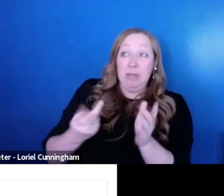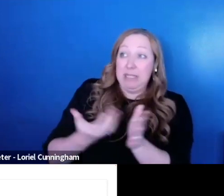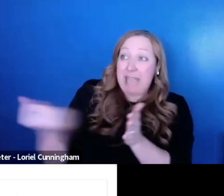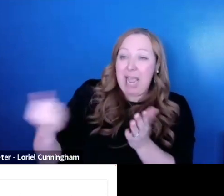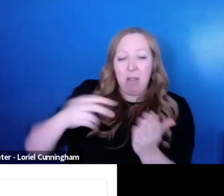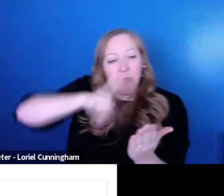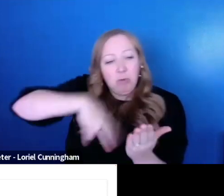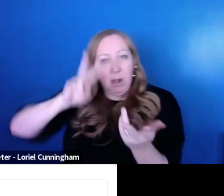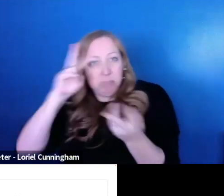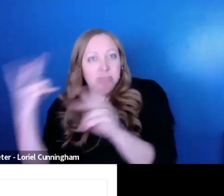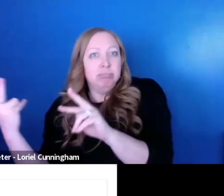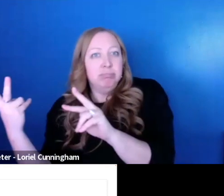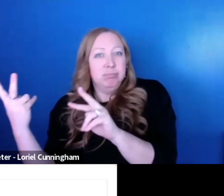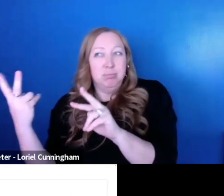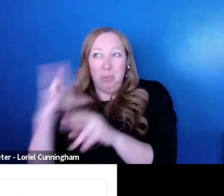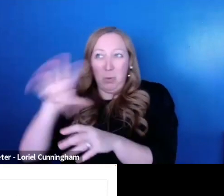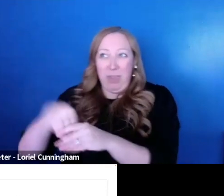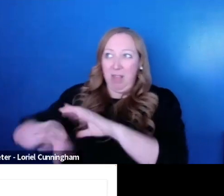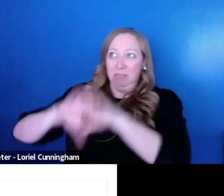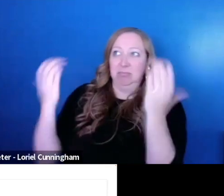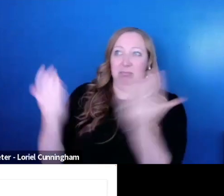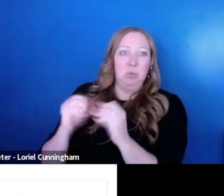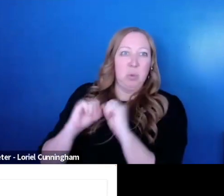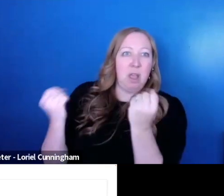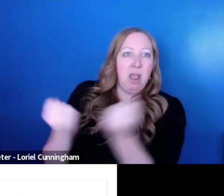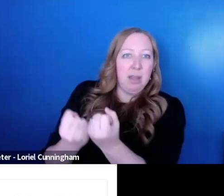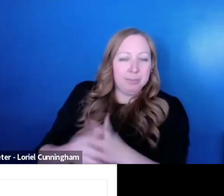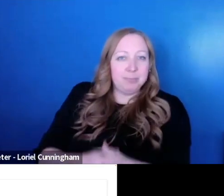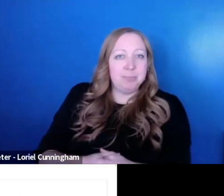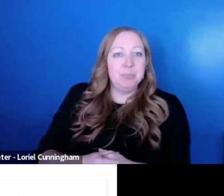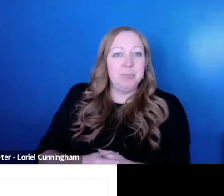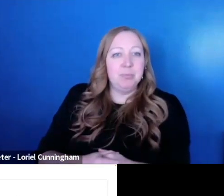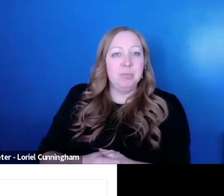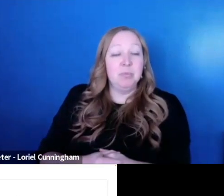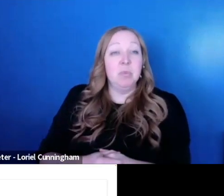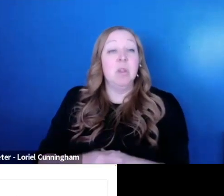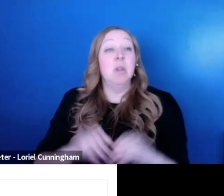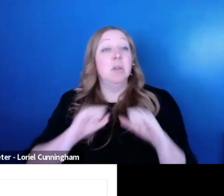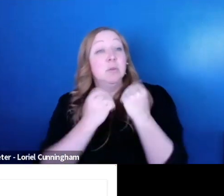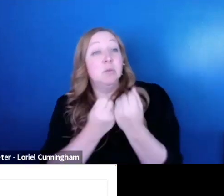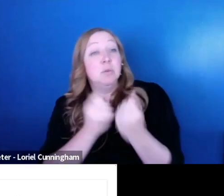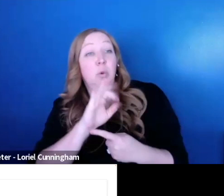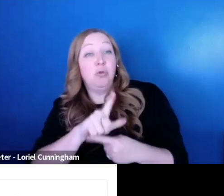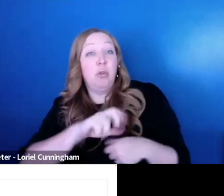question around social problems and scientific fixes. So to me, this really speaks to the conversation we were